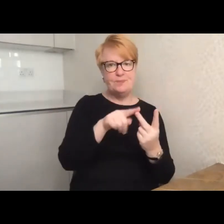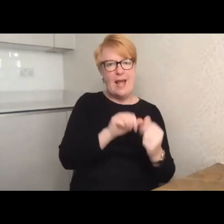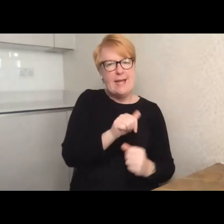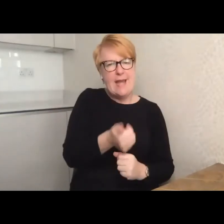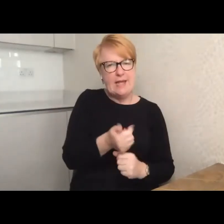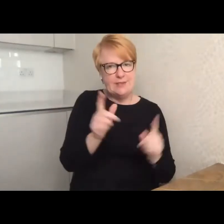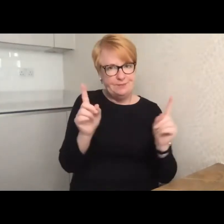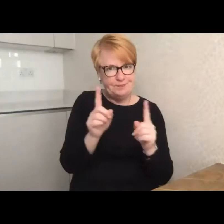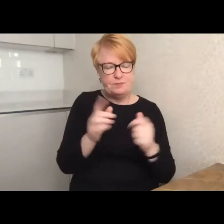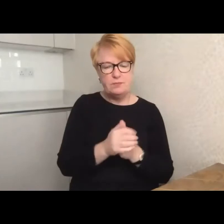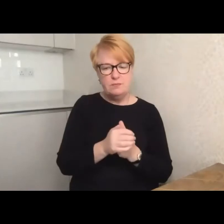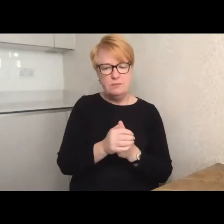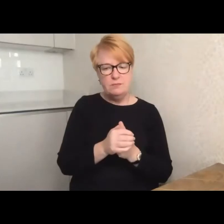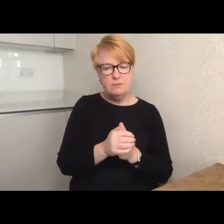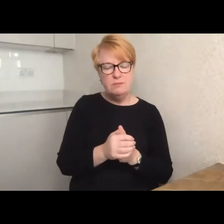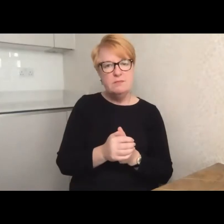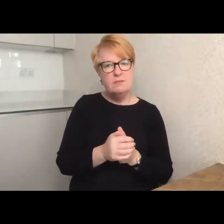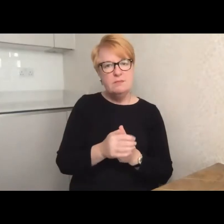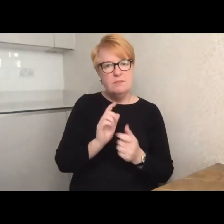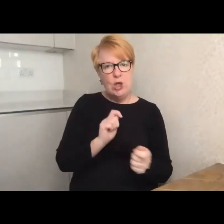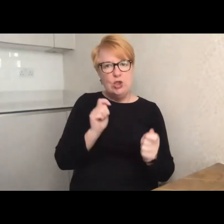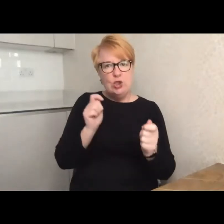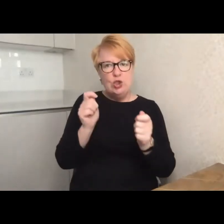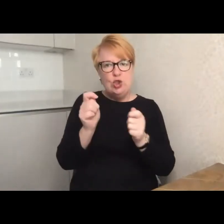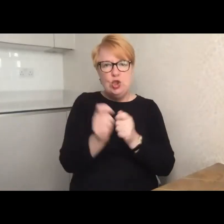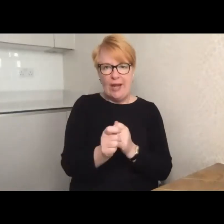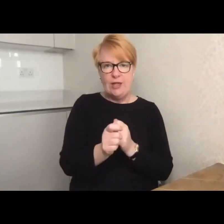changes to the material conditions of specific groups of people.